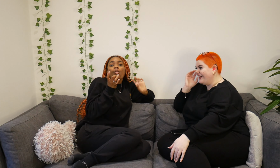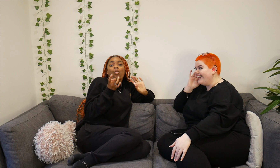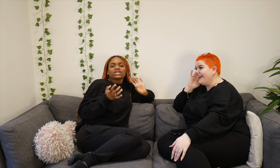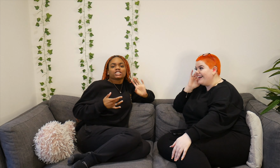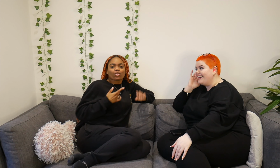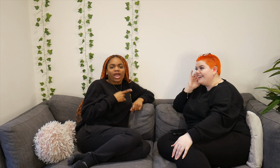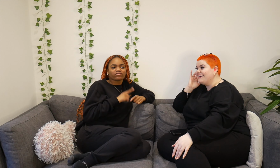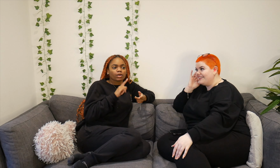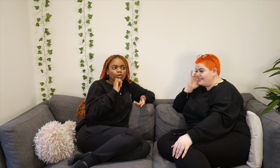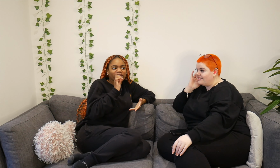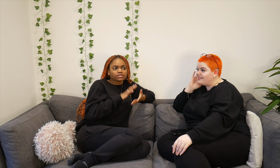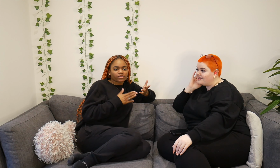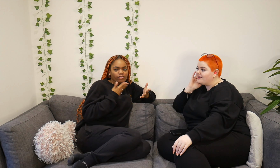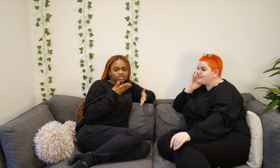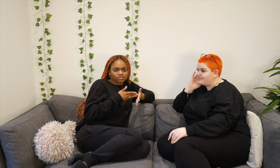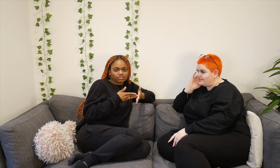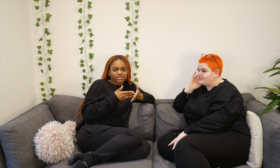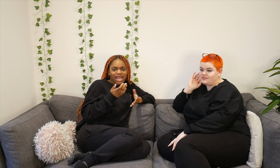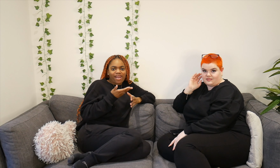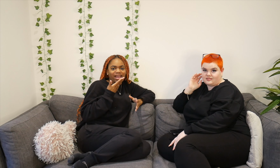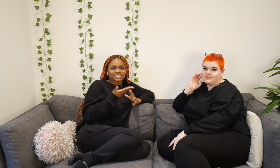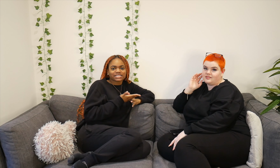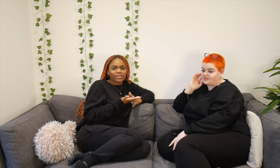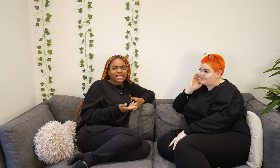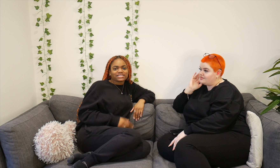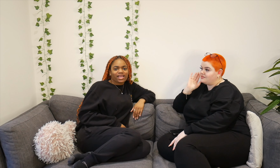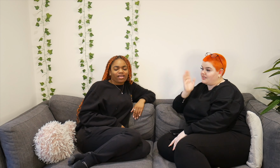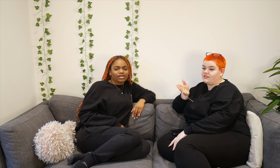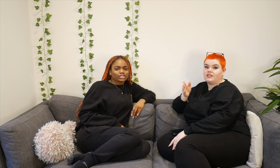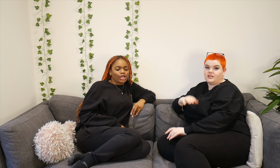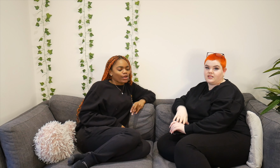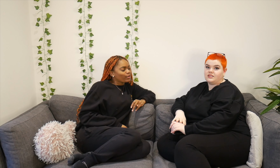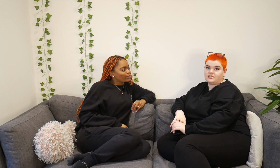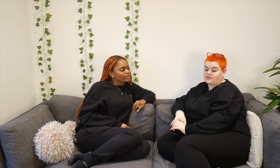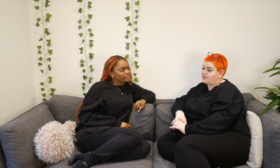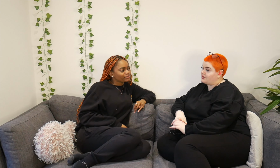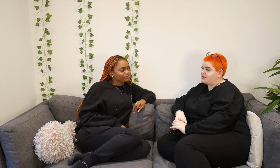When I say ‘once in a lifetime’, I mean it's an experience of inaccessibility so. Exactly.